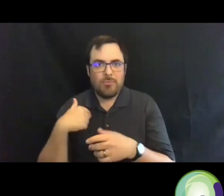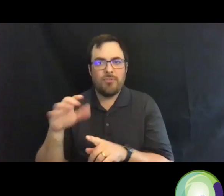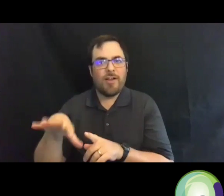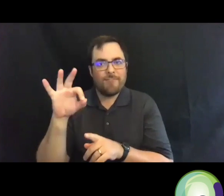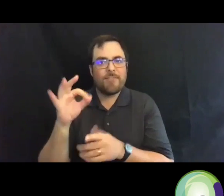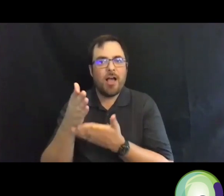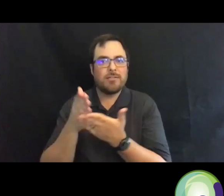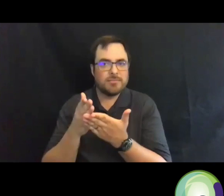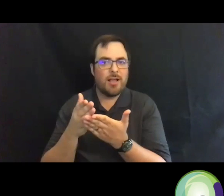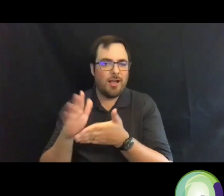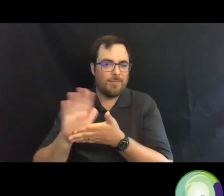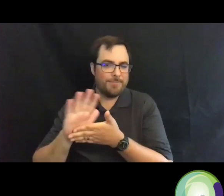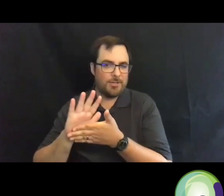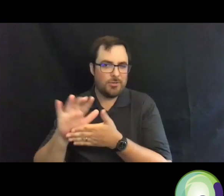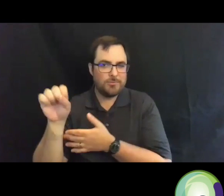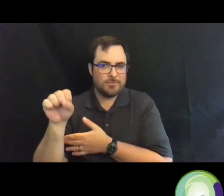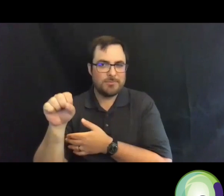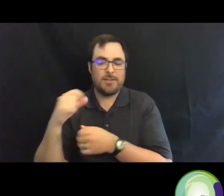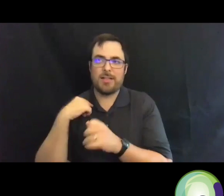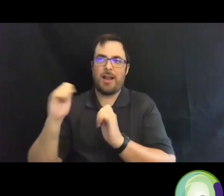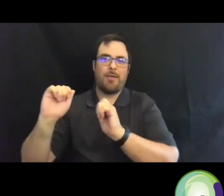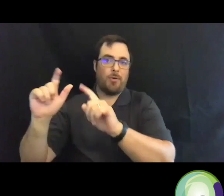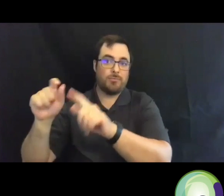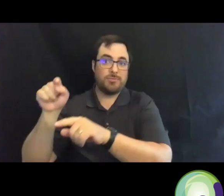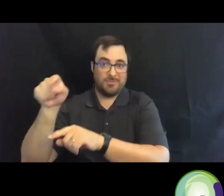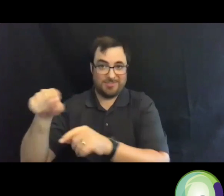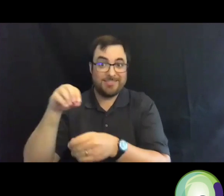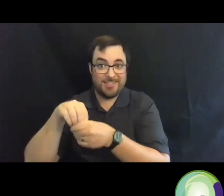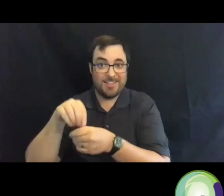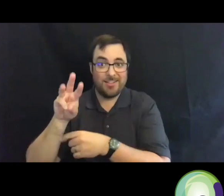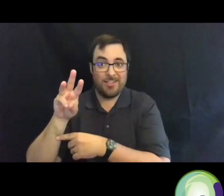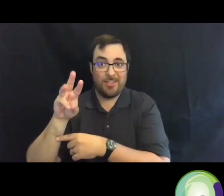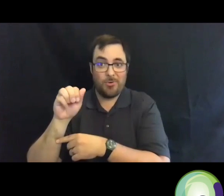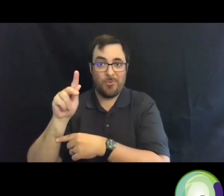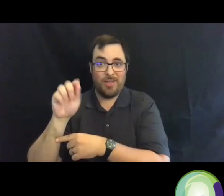in the um in the Wakelet... what we would do is we would um